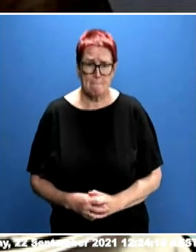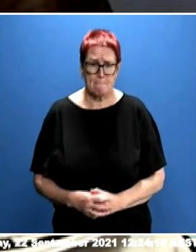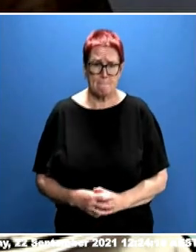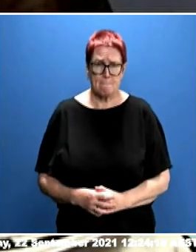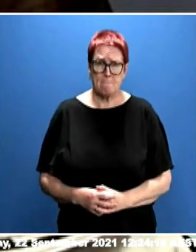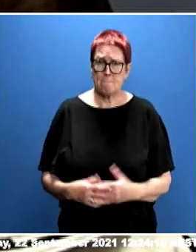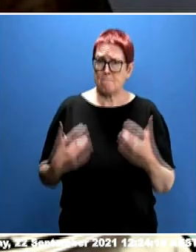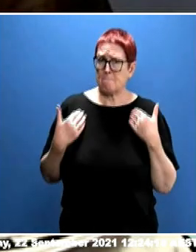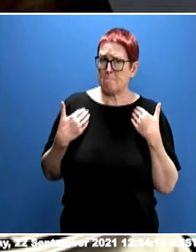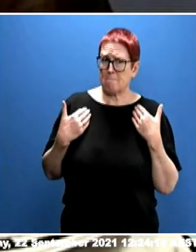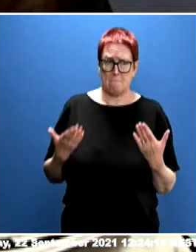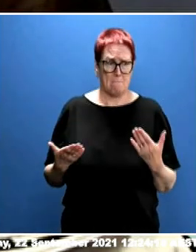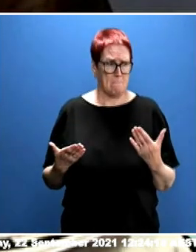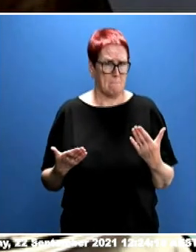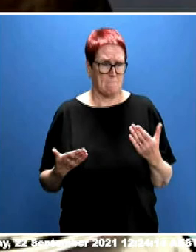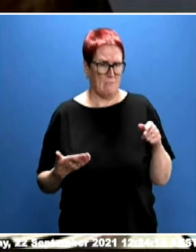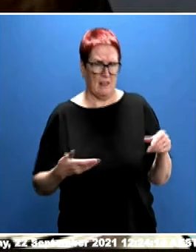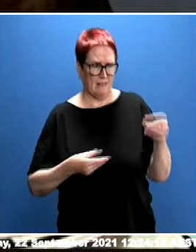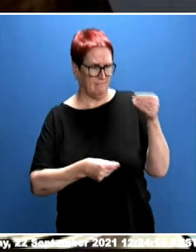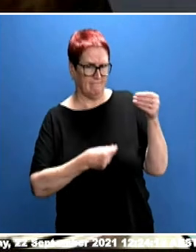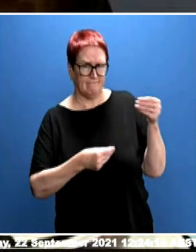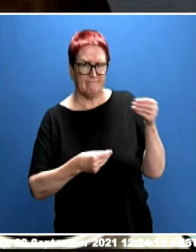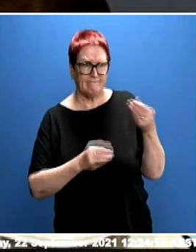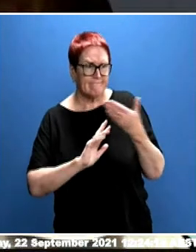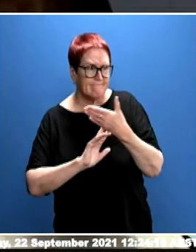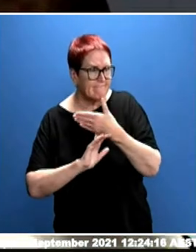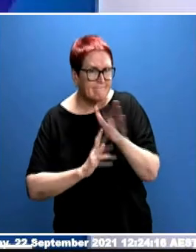I don't know whether it's been made generally available.